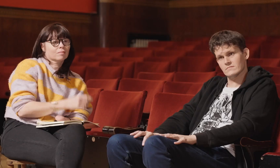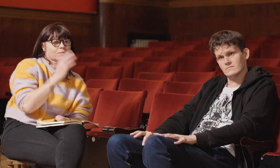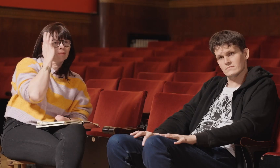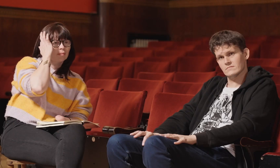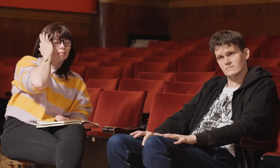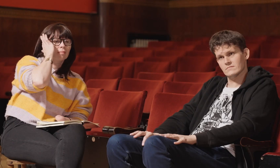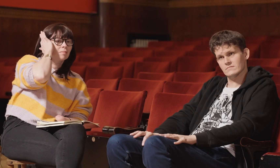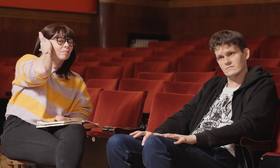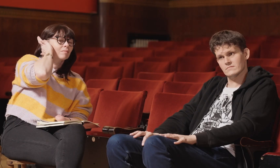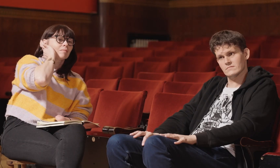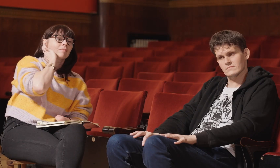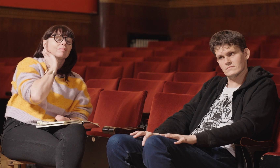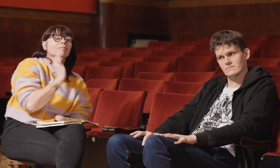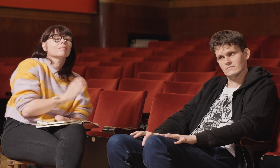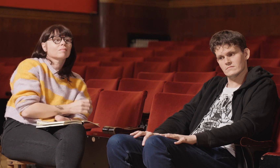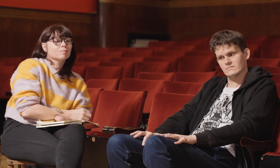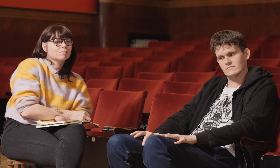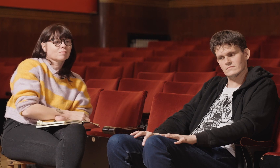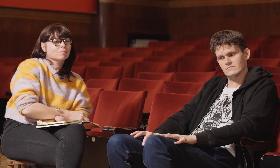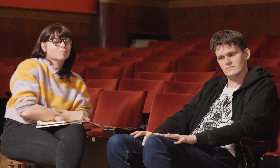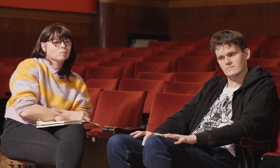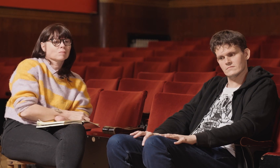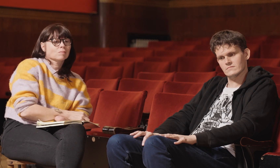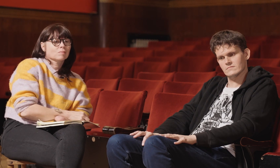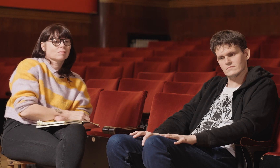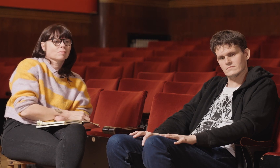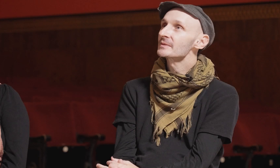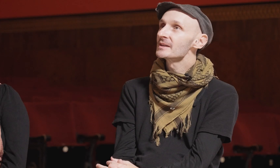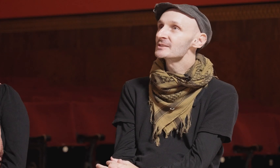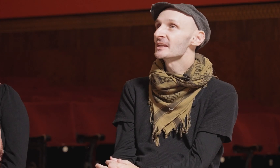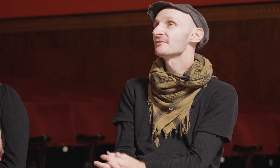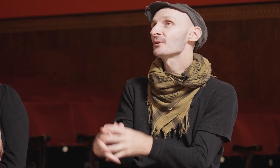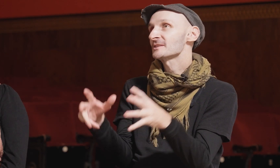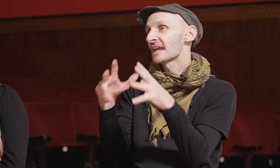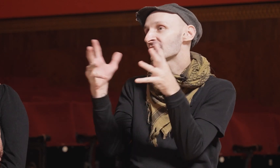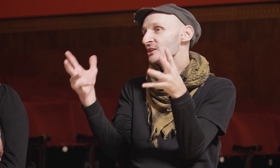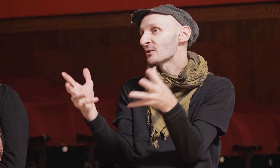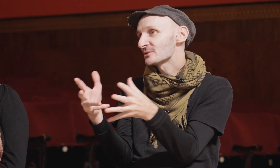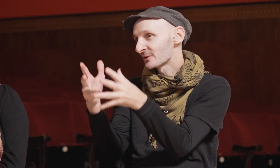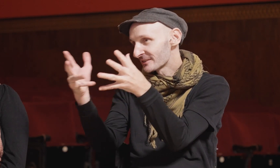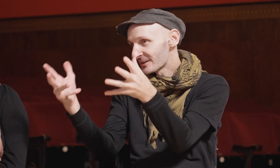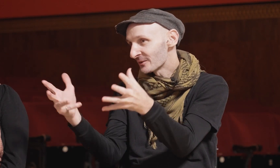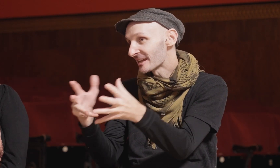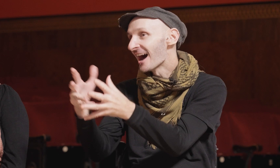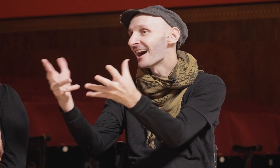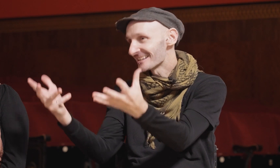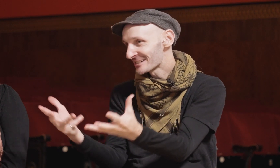whether it's performing, being a leader, or running a project. So then the focus and energy goes on the art